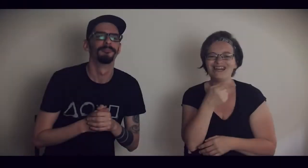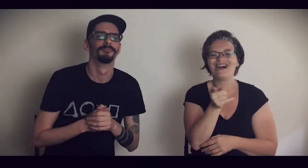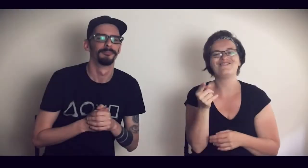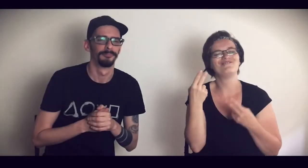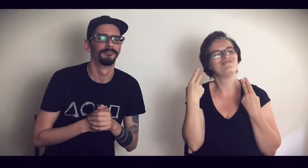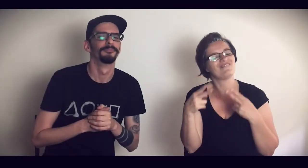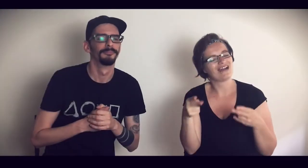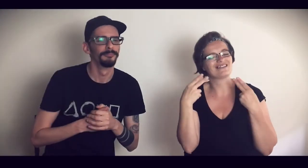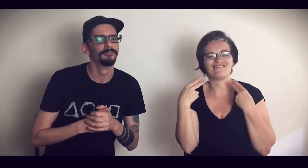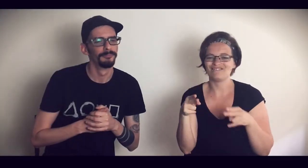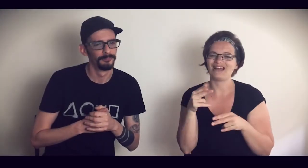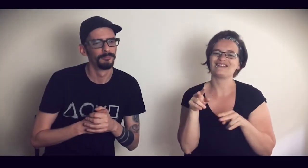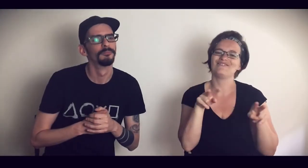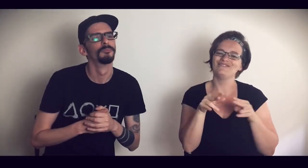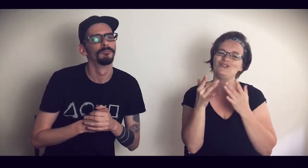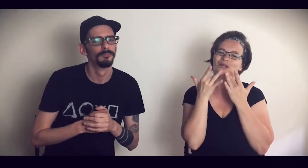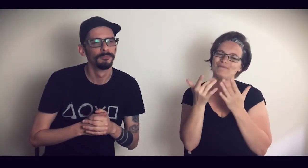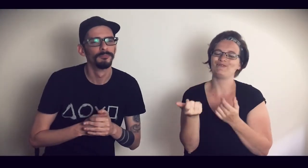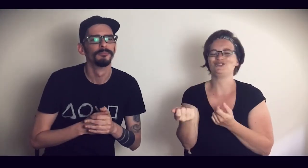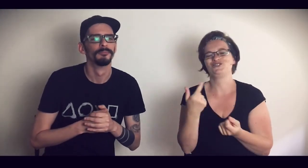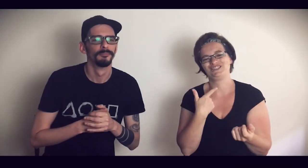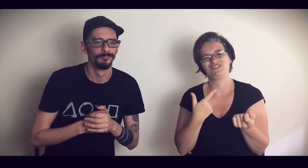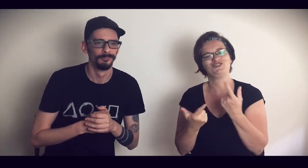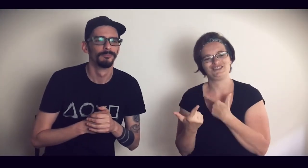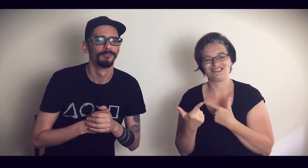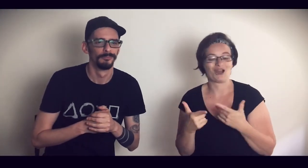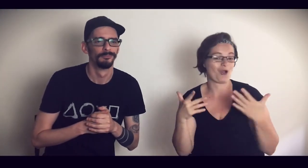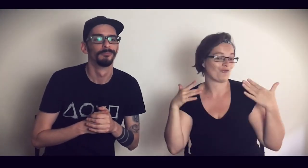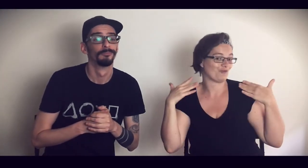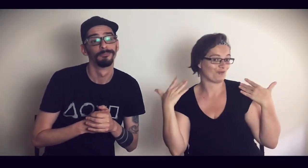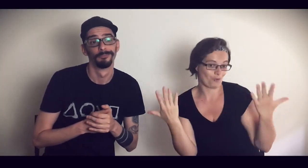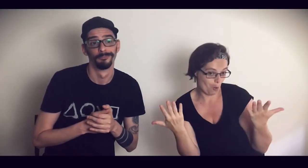Dear viewers! Keep sending us your YouTube video recommendations to: